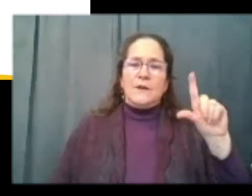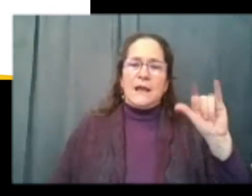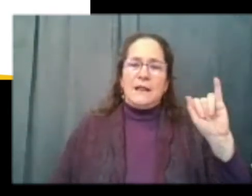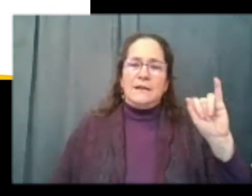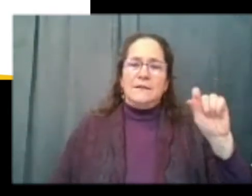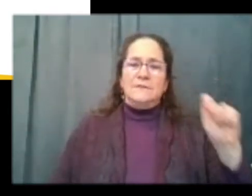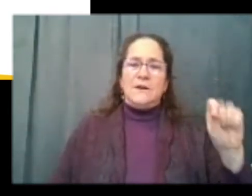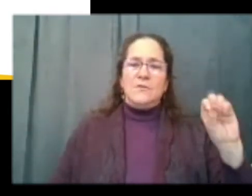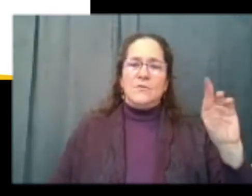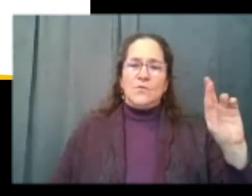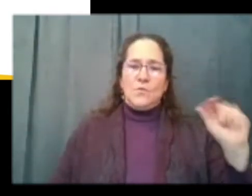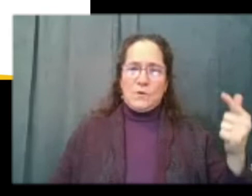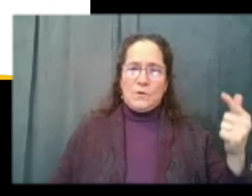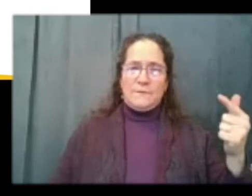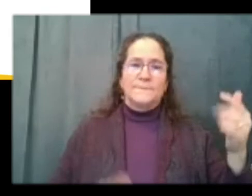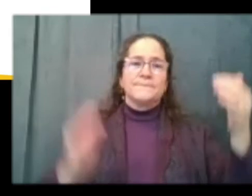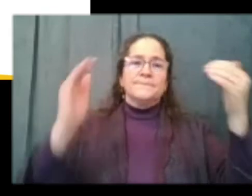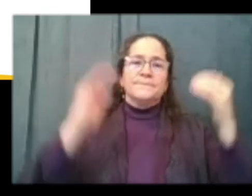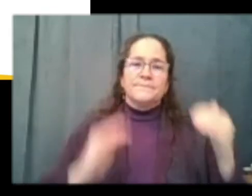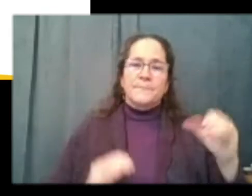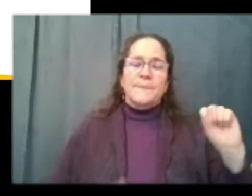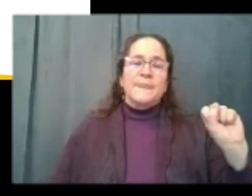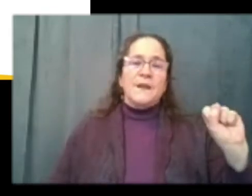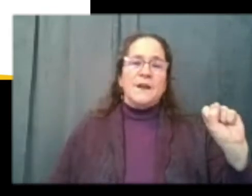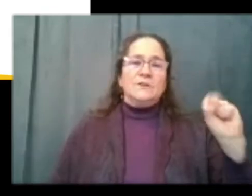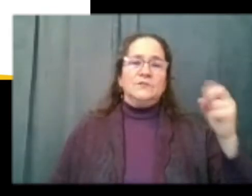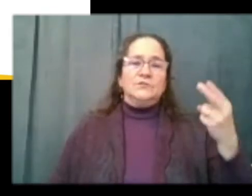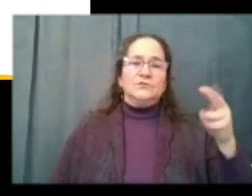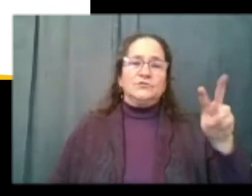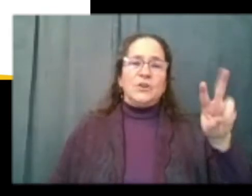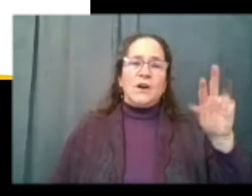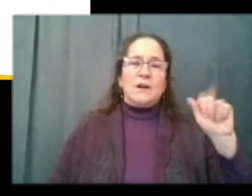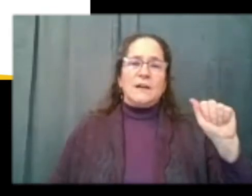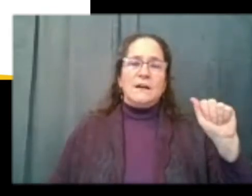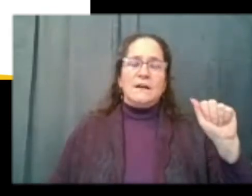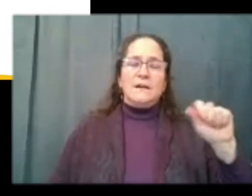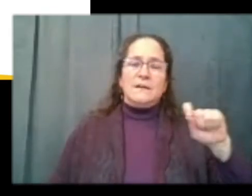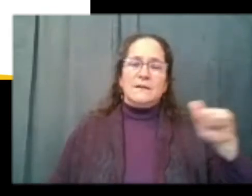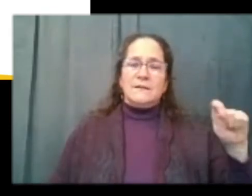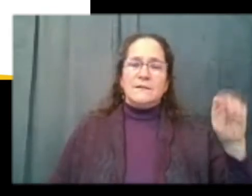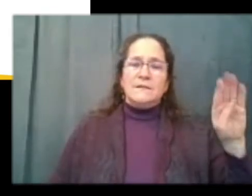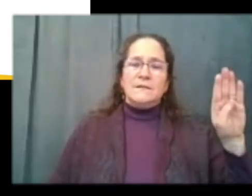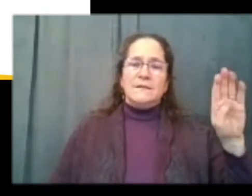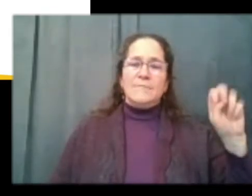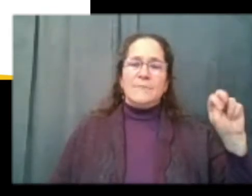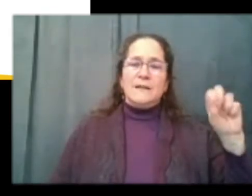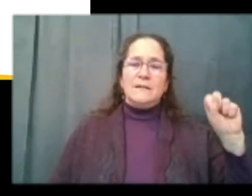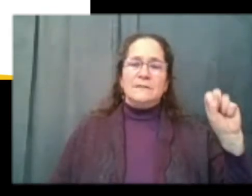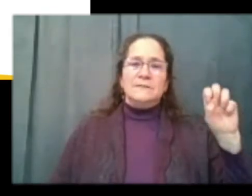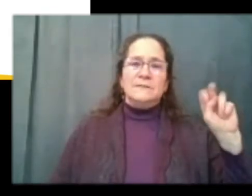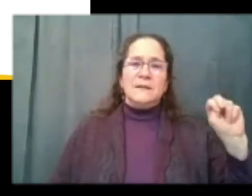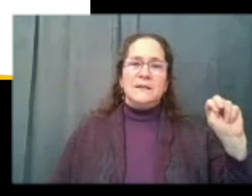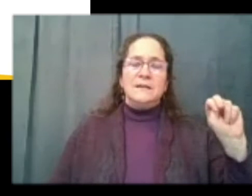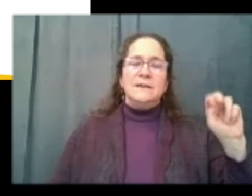OCALI.org. Shawna Benson, S H A W N A underscore